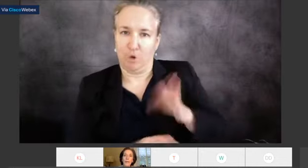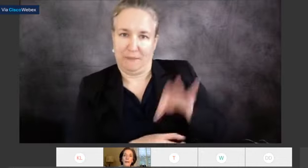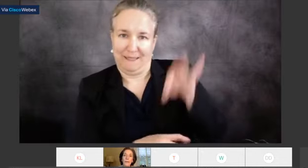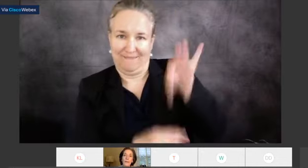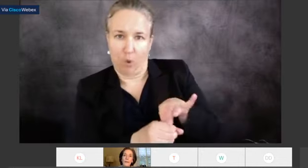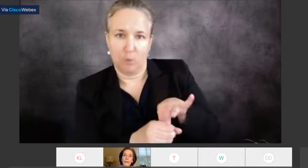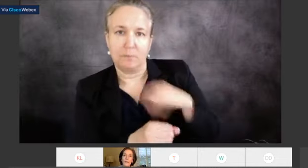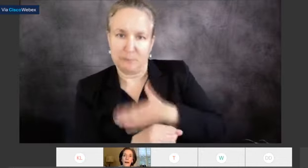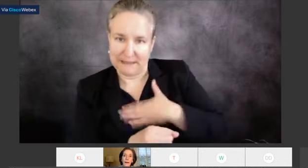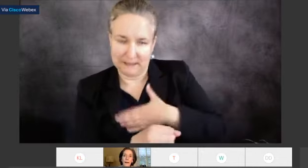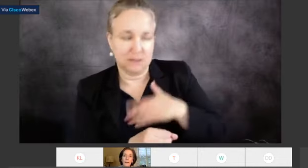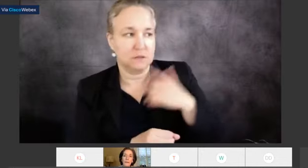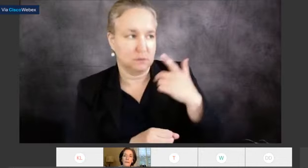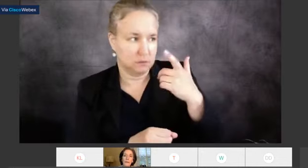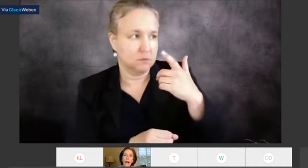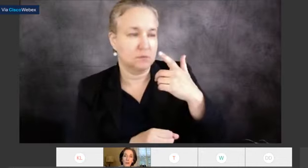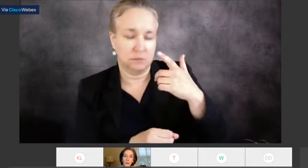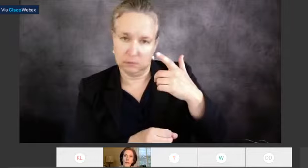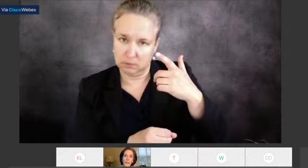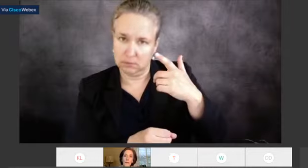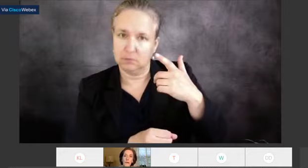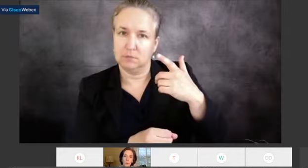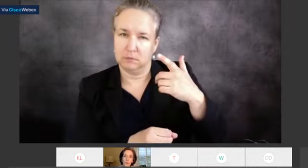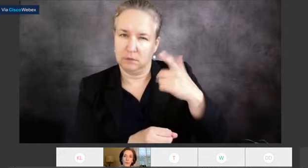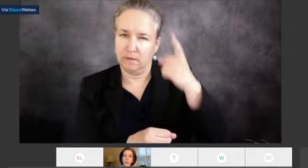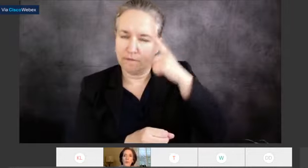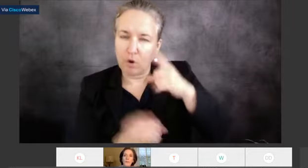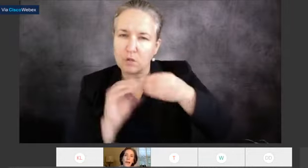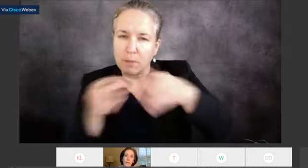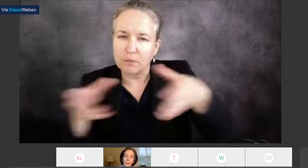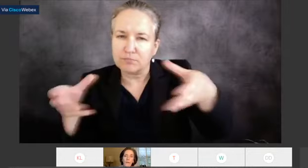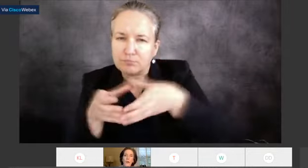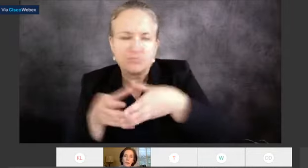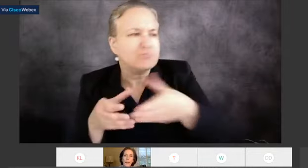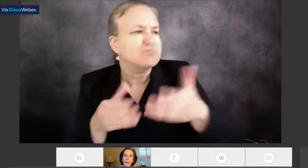some of these uh congregate numbers in terms of gathering social gatherings